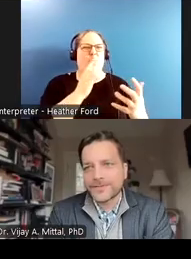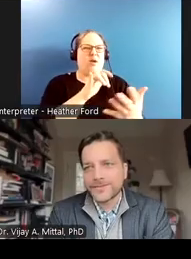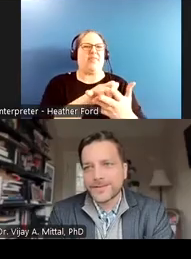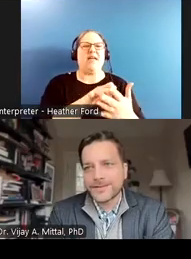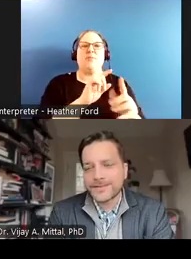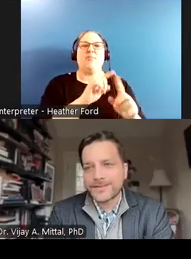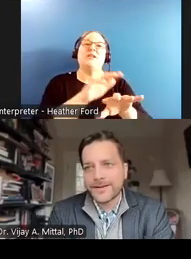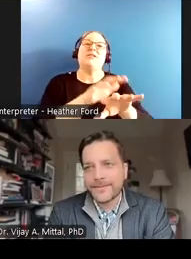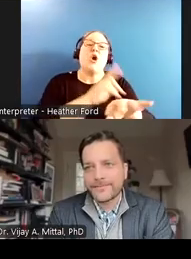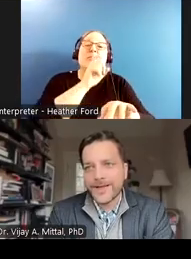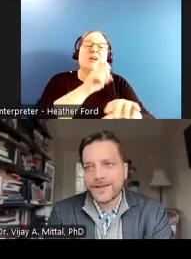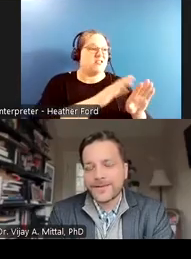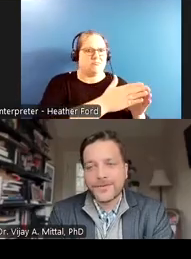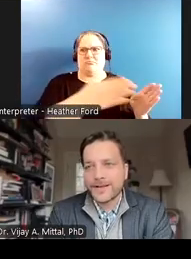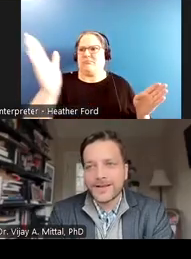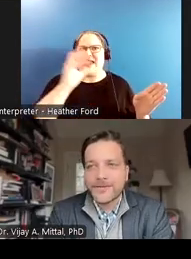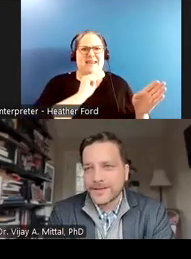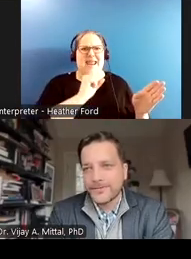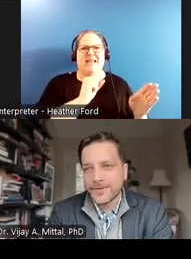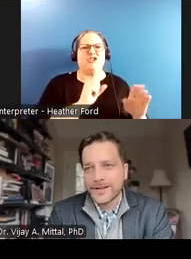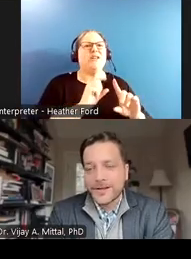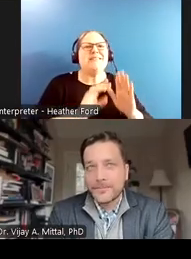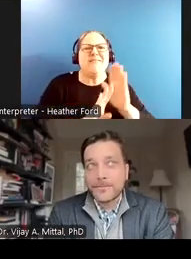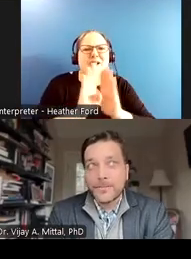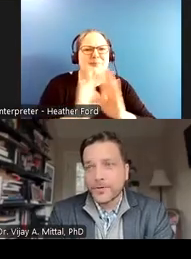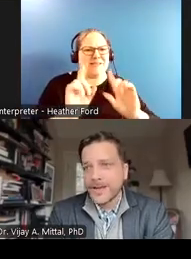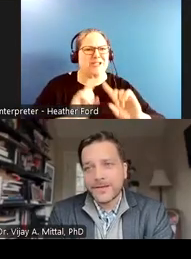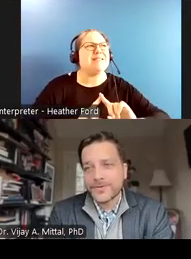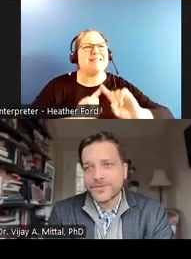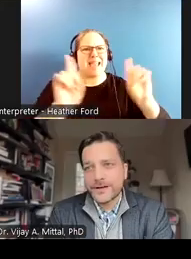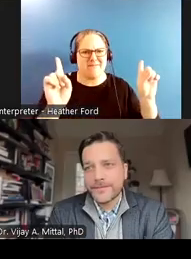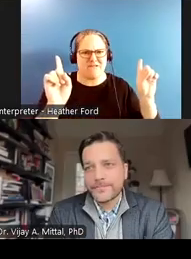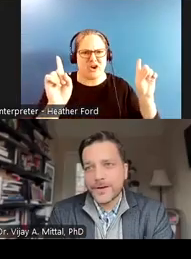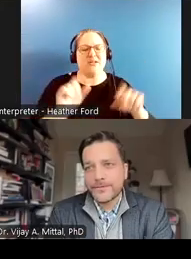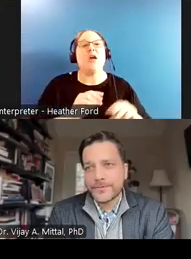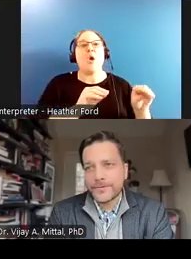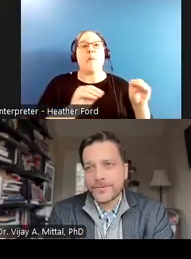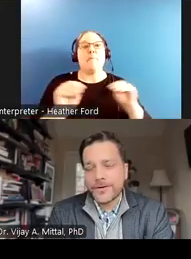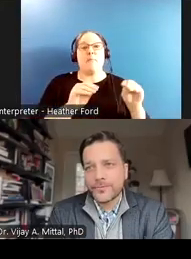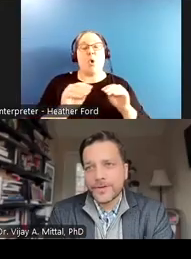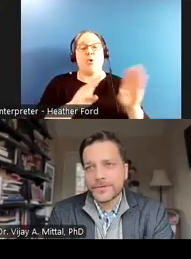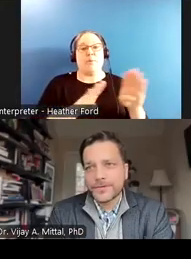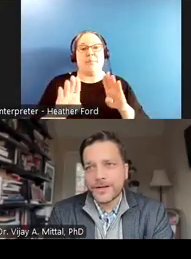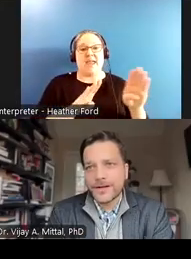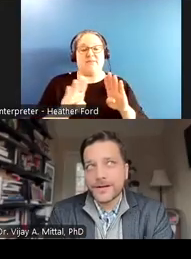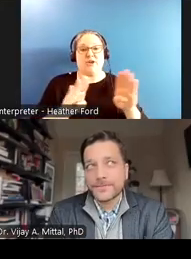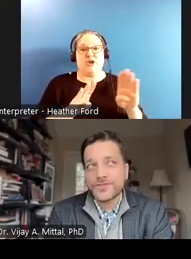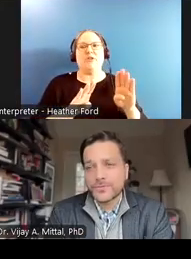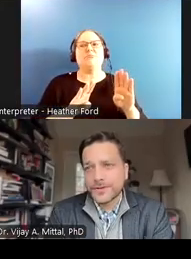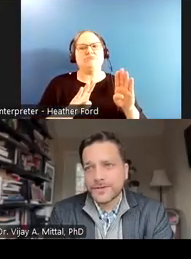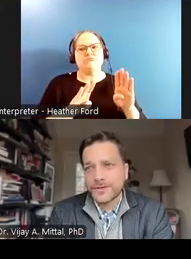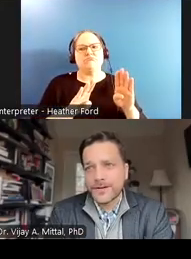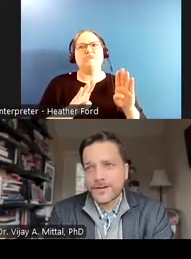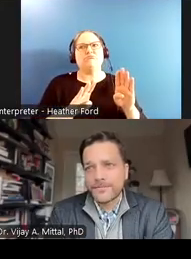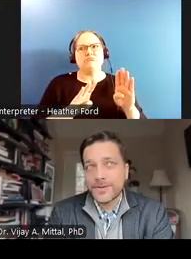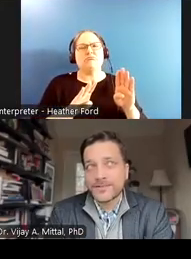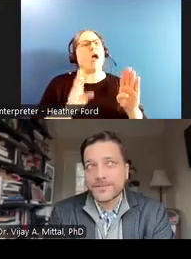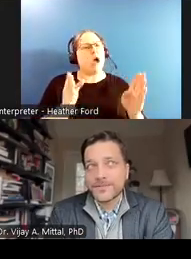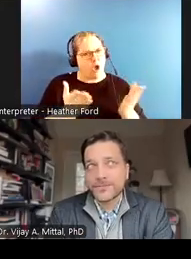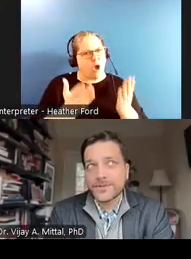differences um at every level. But motor behaviors um offer a real uh tool here um because they're so